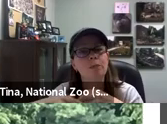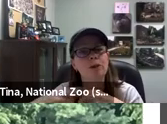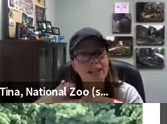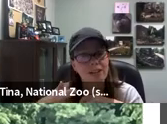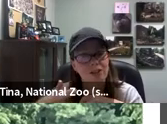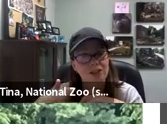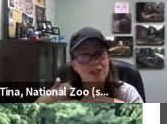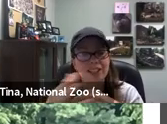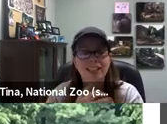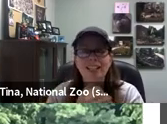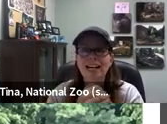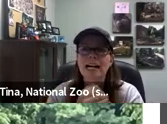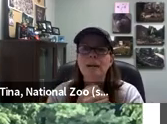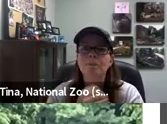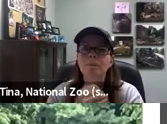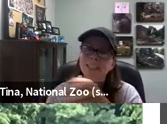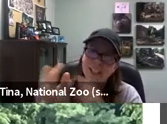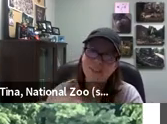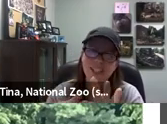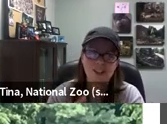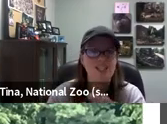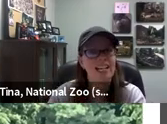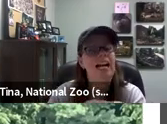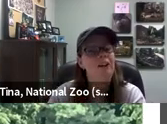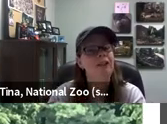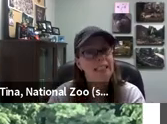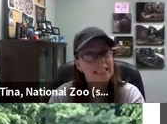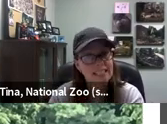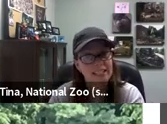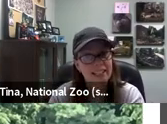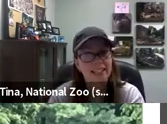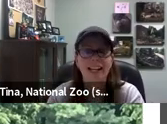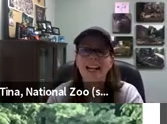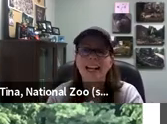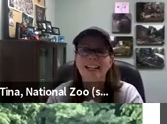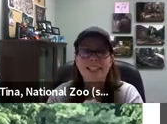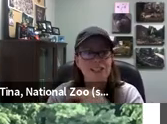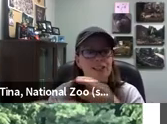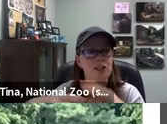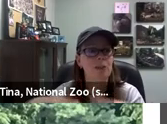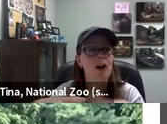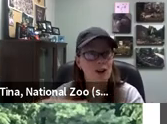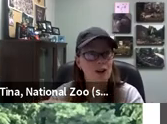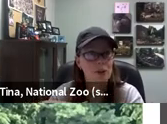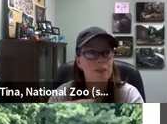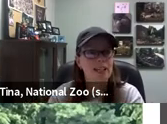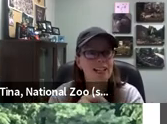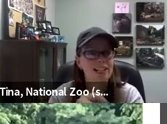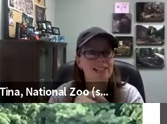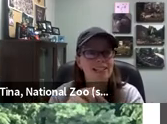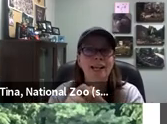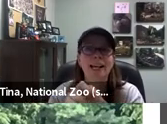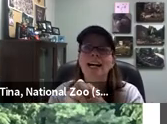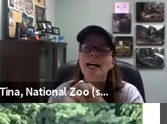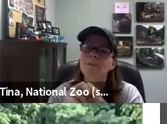most natural, but then you have to start to get kind of realistic. And this is a little